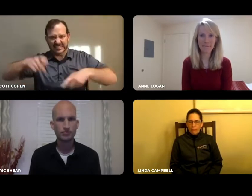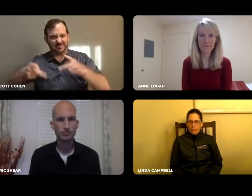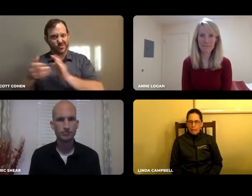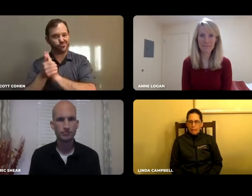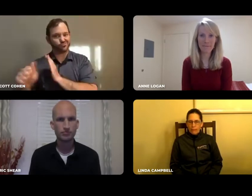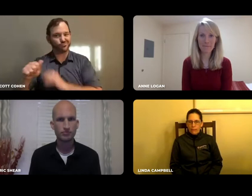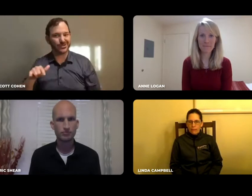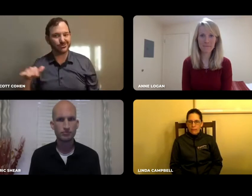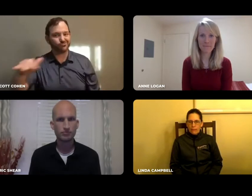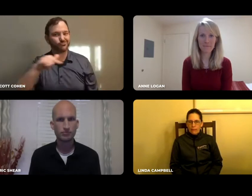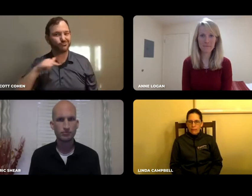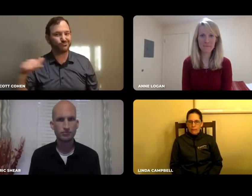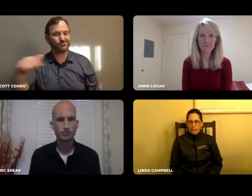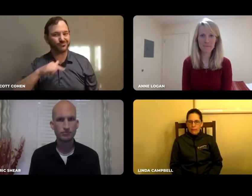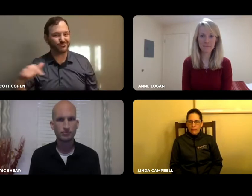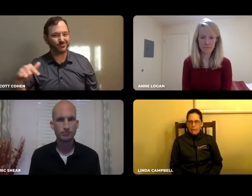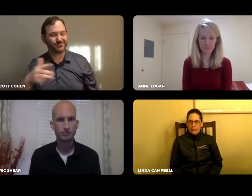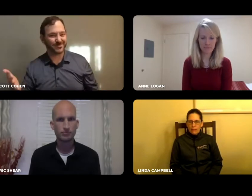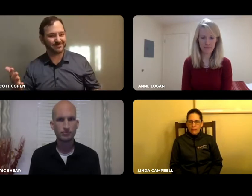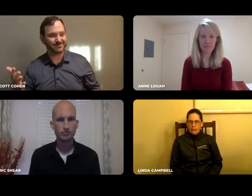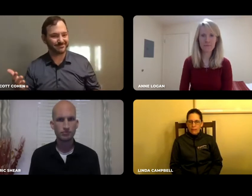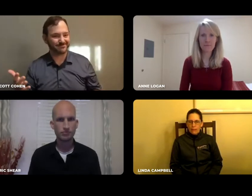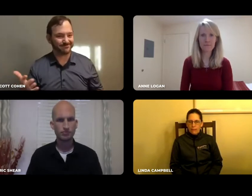Flying drones, you probably couldn't. It didn't exist.